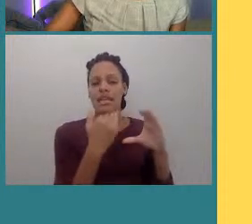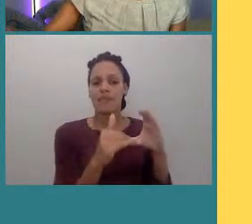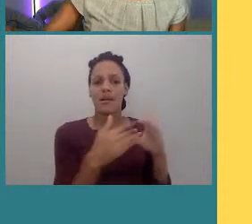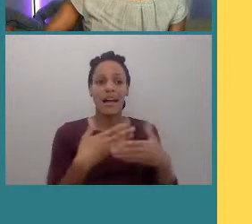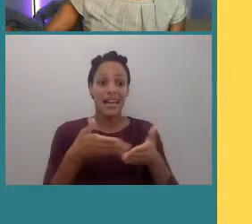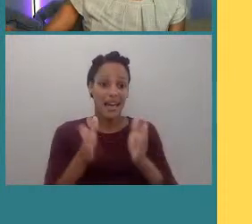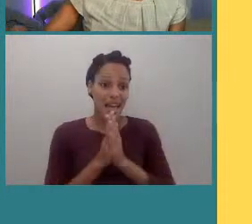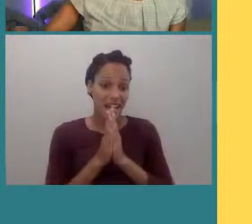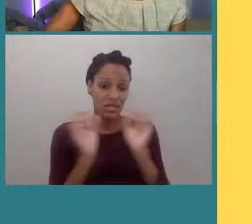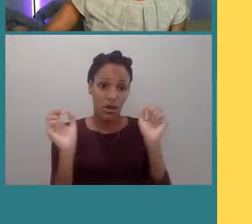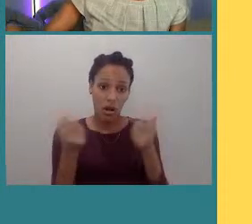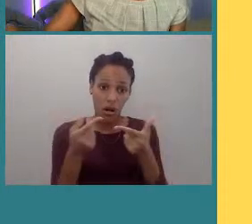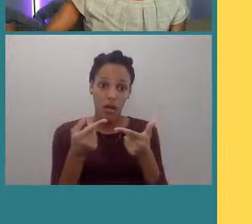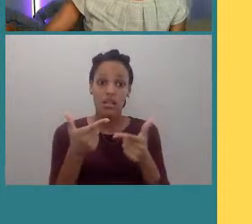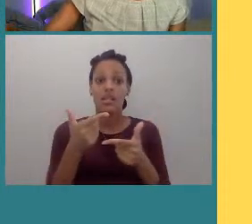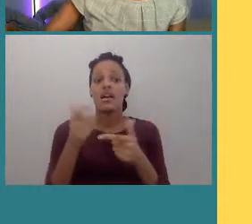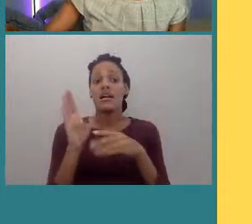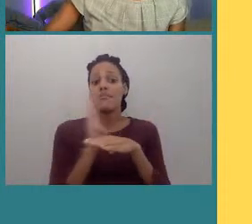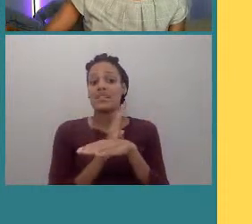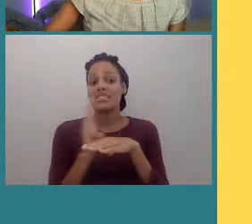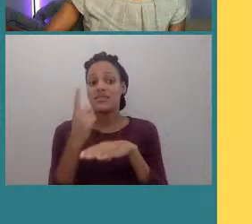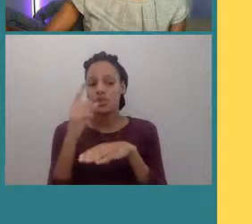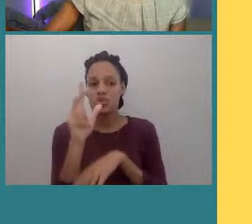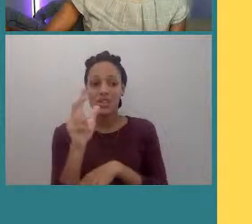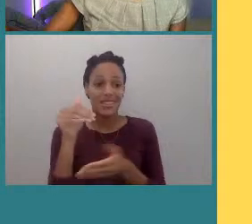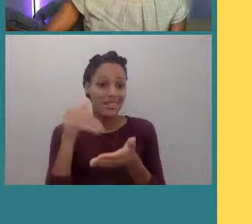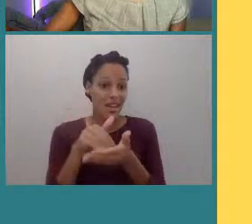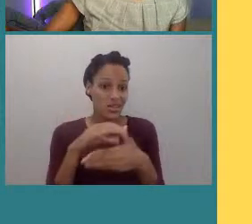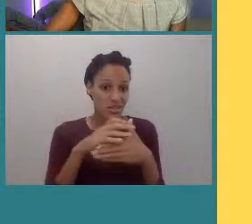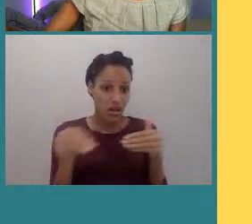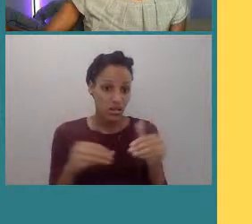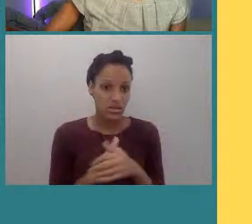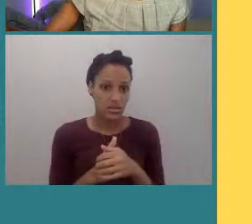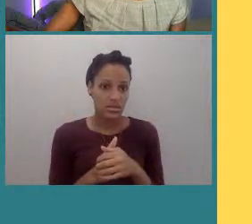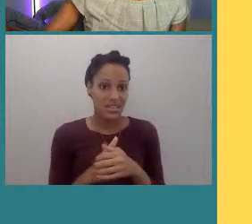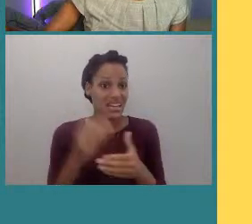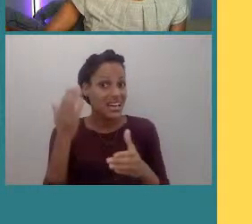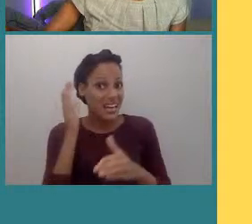So Black business coaches, Black created coaches; the creator shop that I am in now is Black-owned.